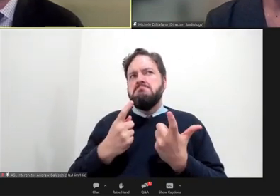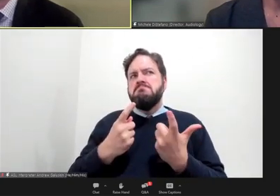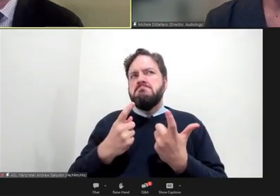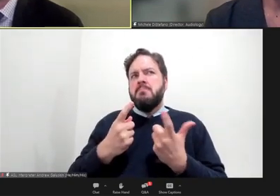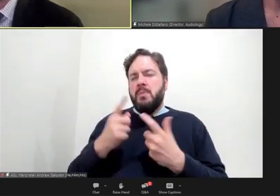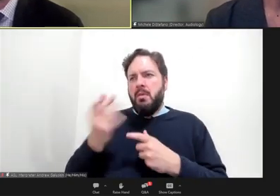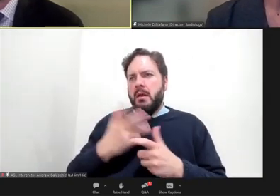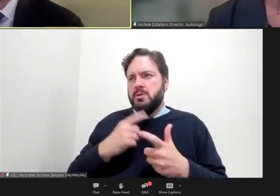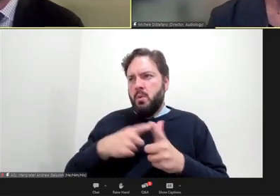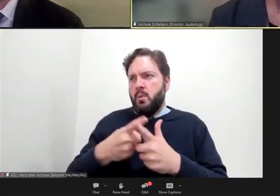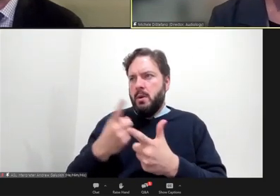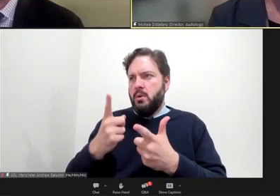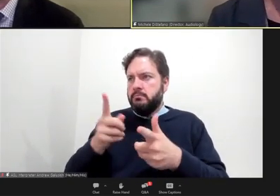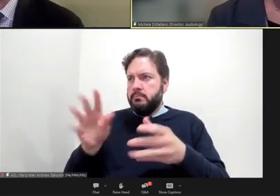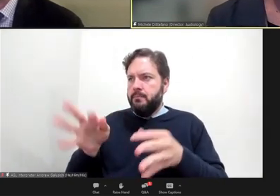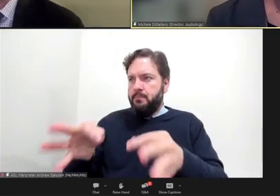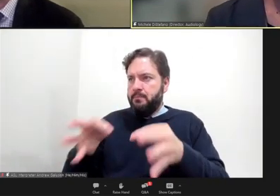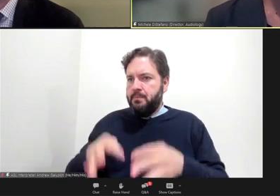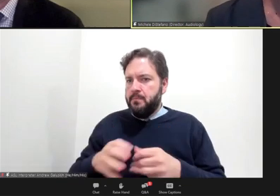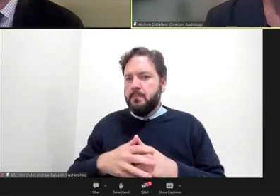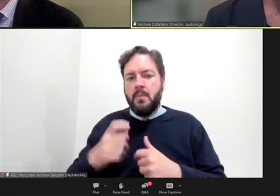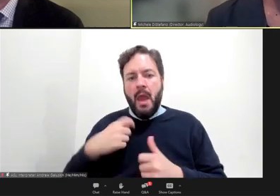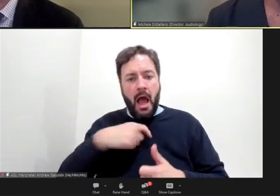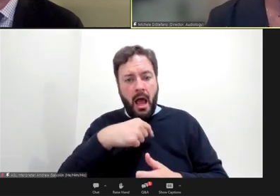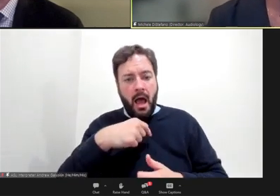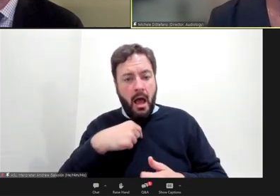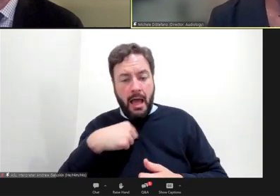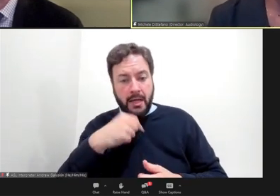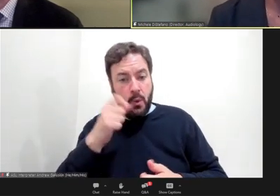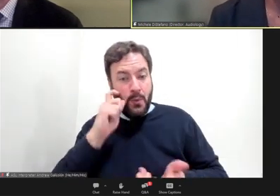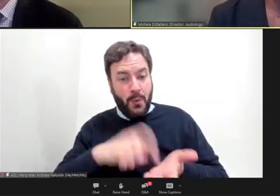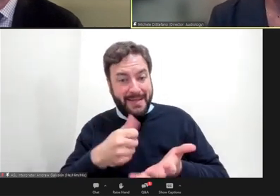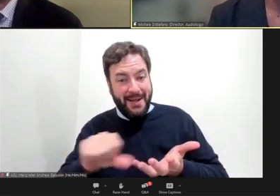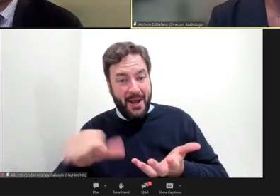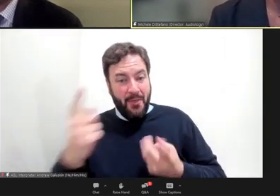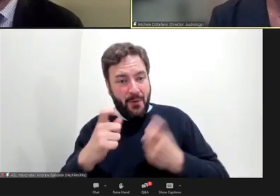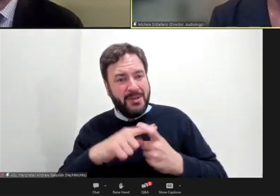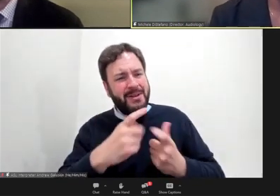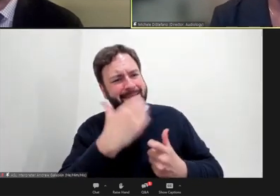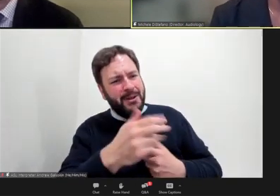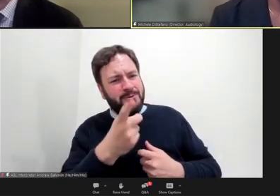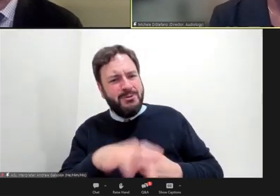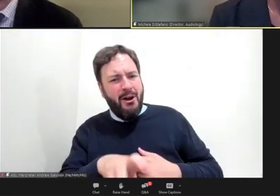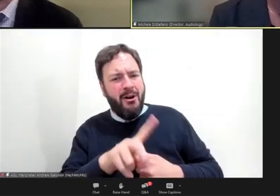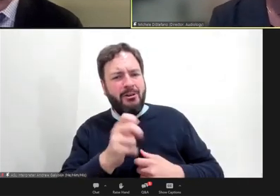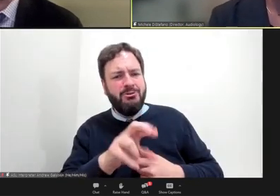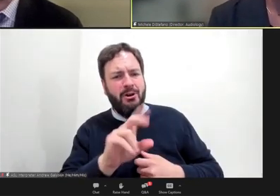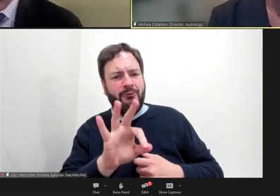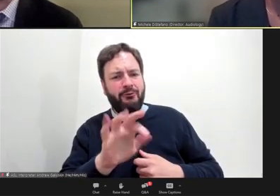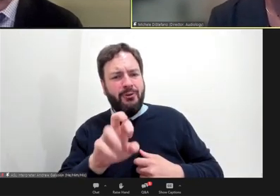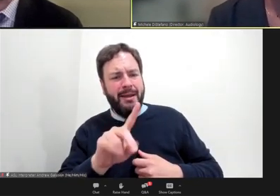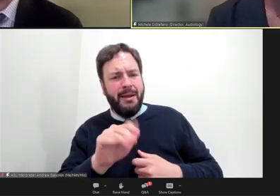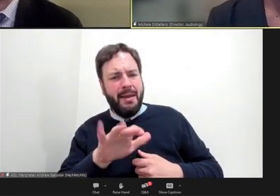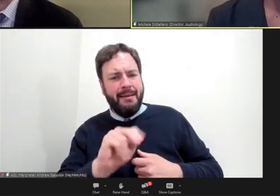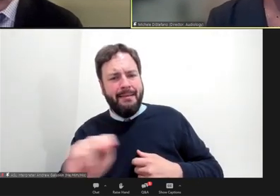Okay. I don't see any other questions. I want to thank you, Dr. Friedmann, for being with us tonight. I know there was a lot of information